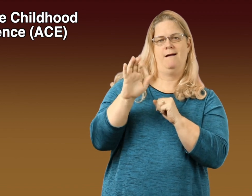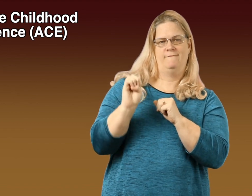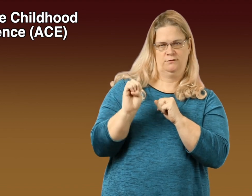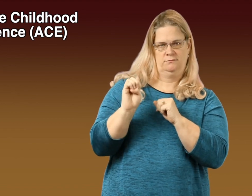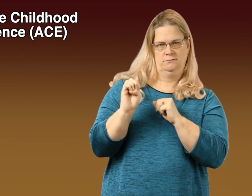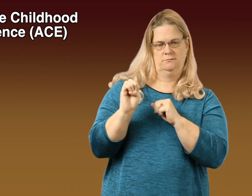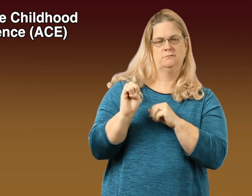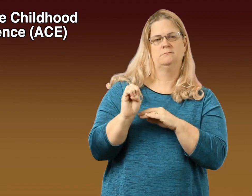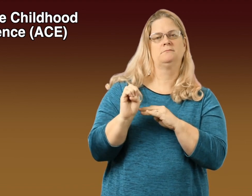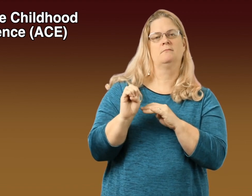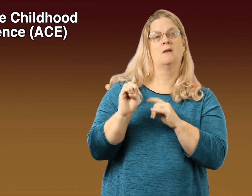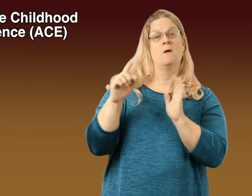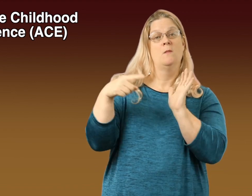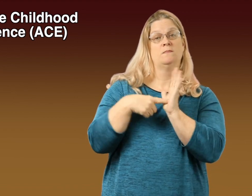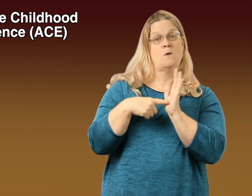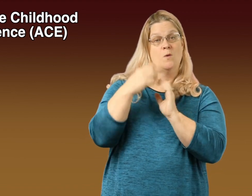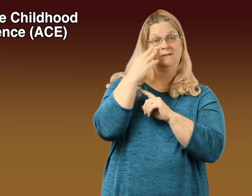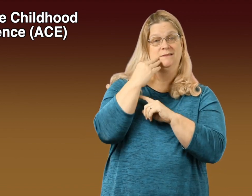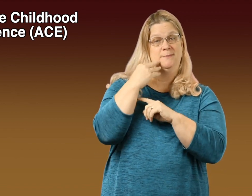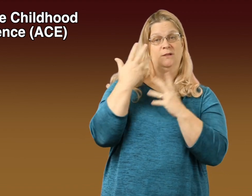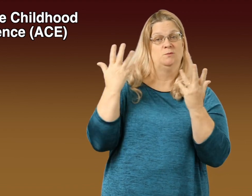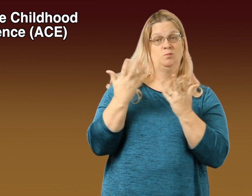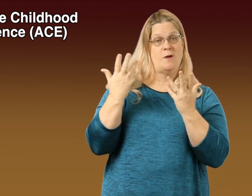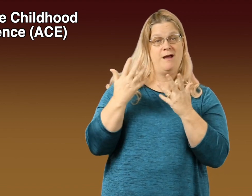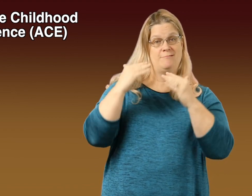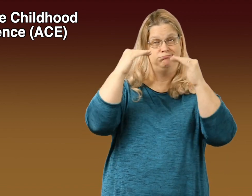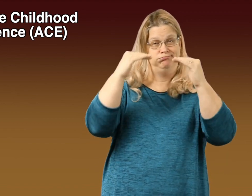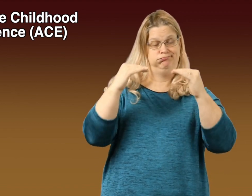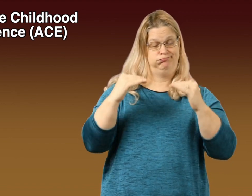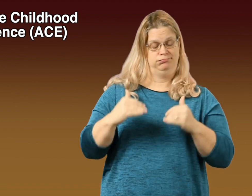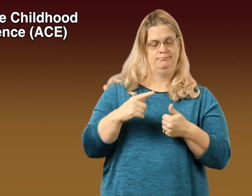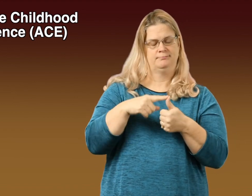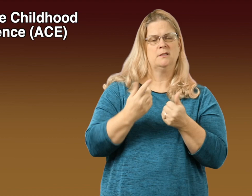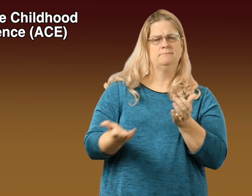or not they experienced four or more childhood experiences that were adverse.